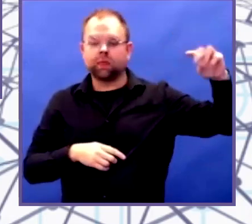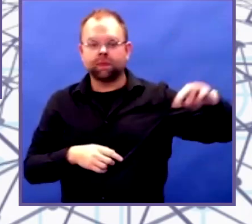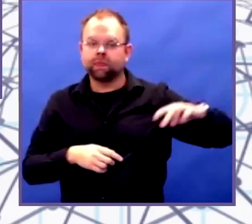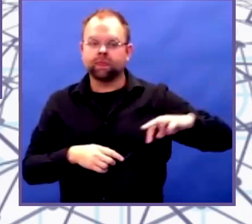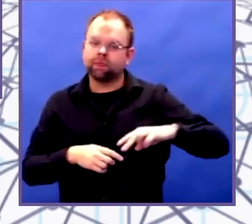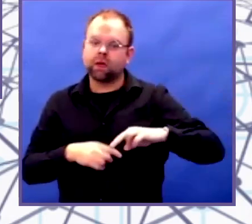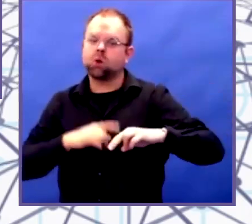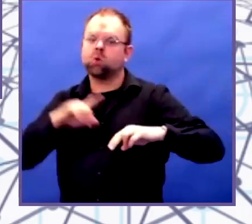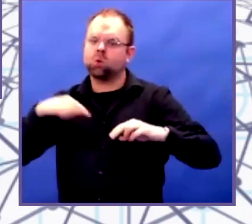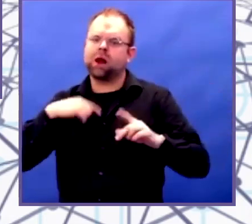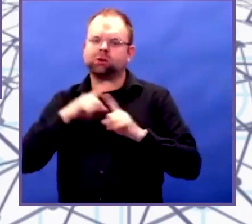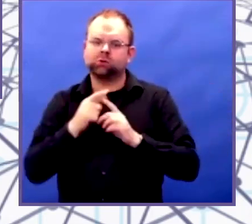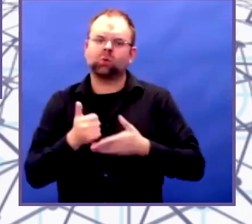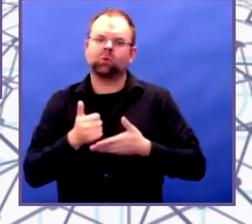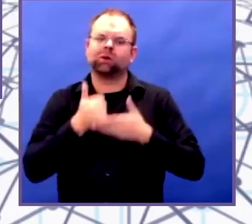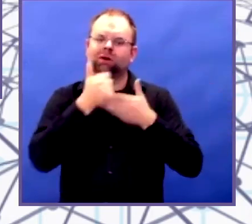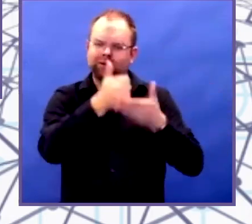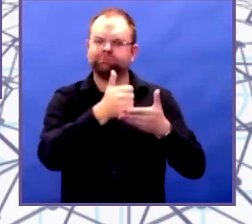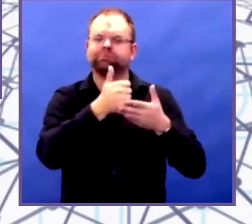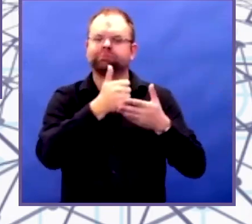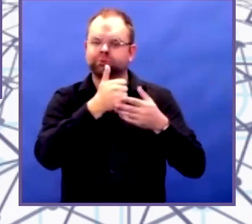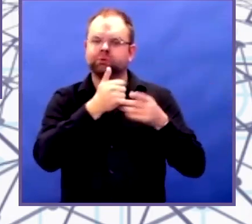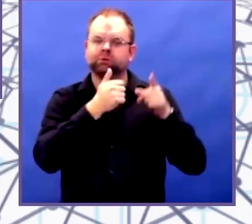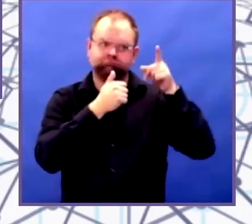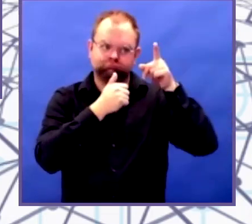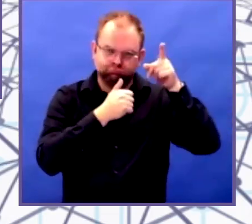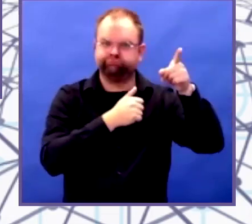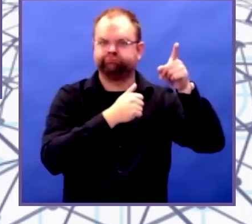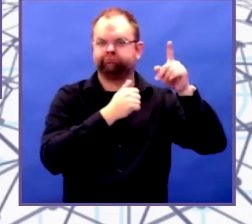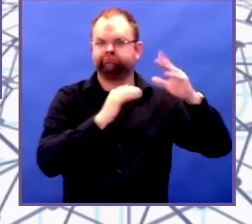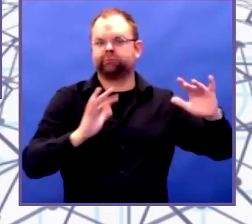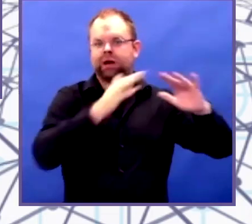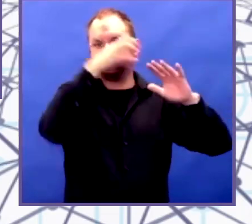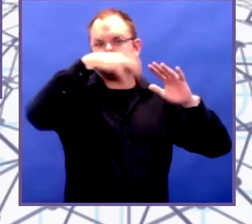with the opportunities of the city. So we're speaking about universal design.